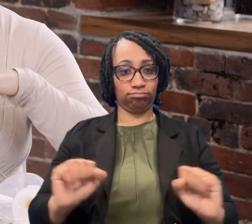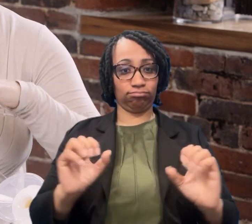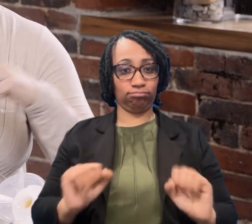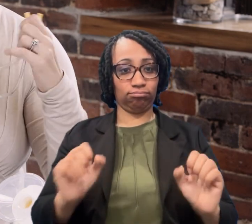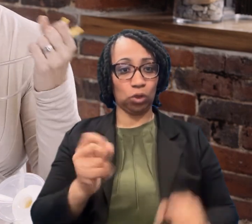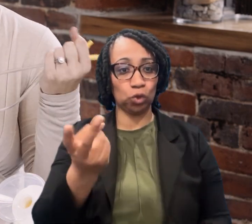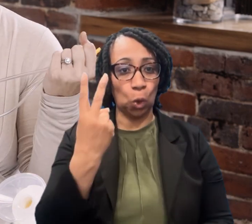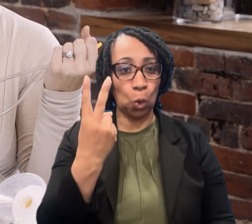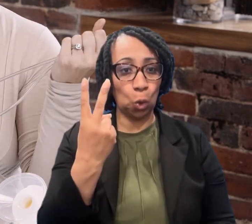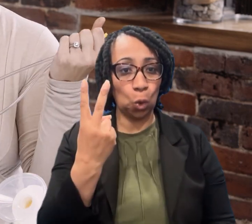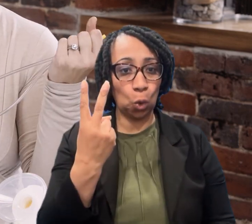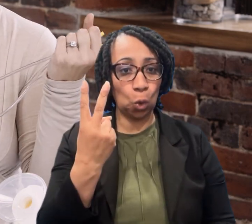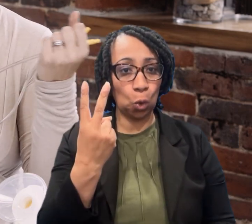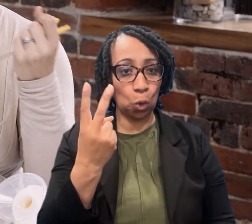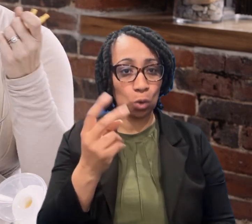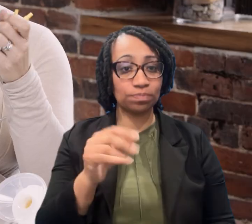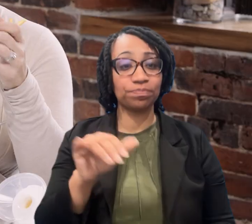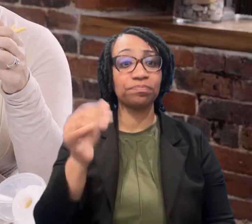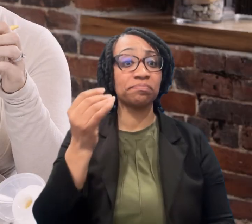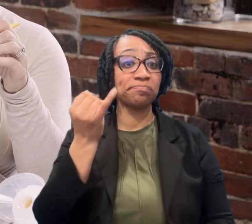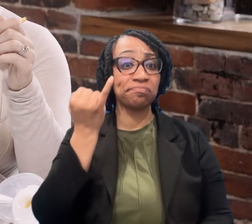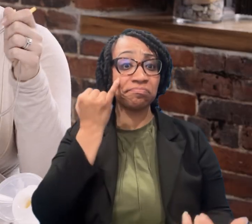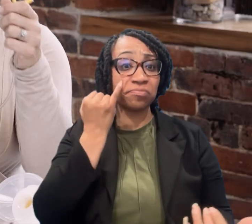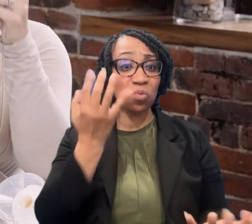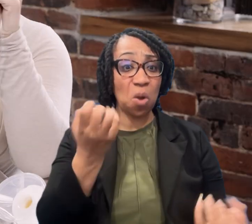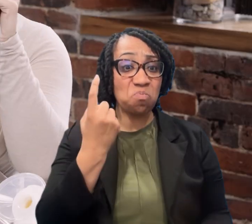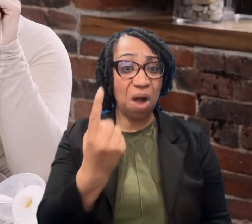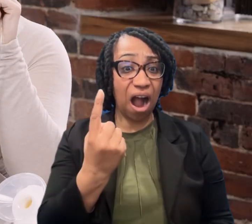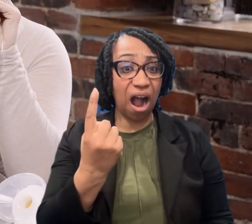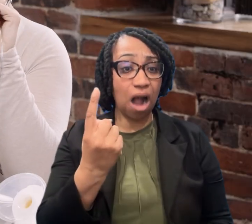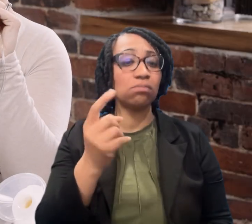are what are going to connect to the actual collection kit. But this is also where you're